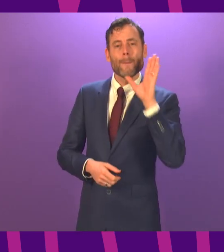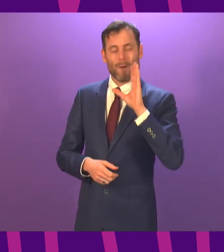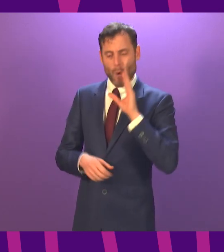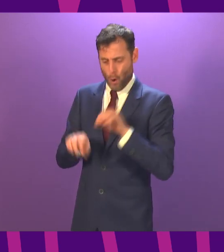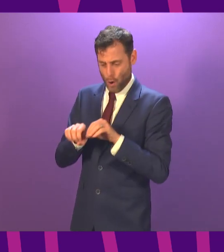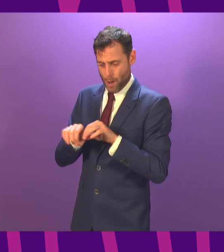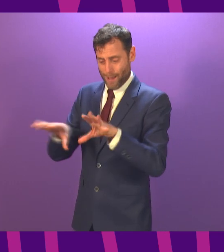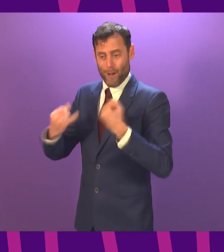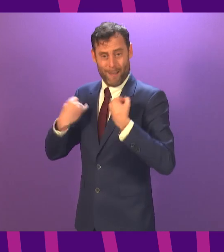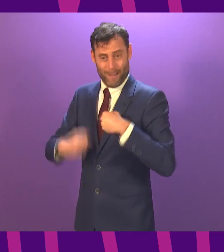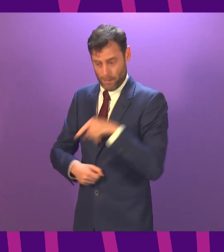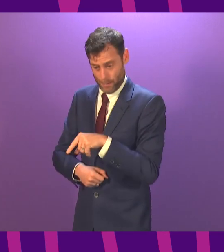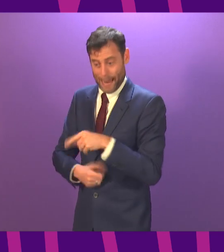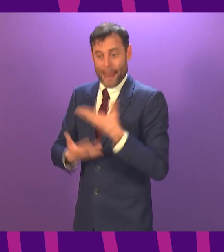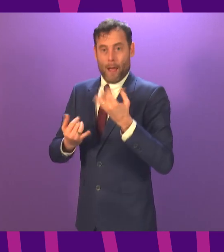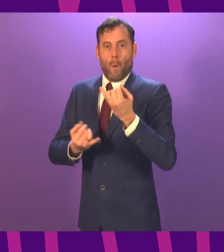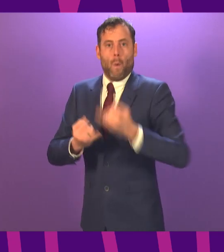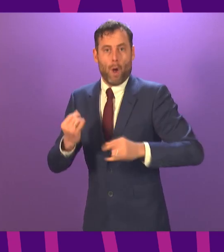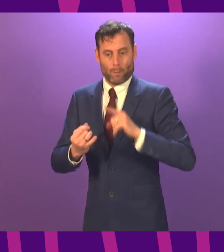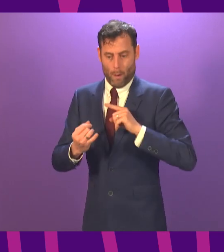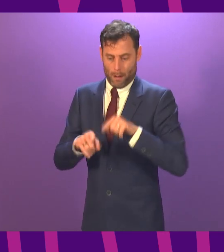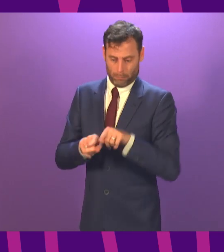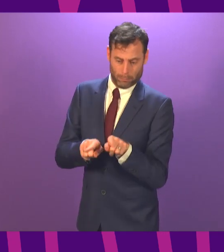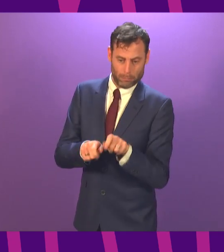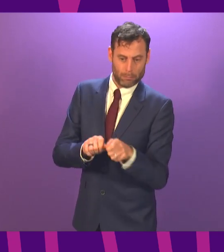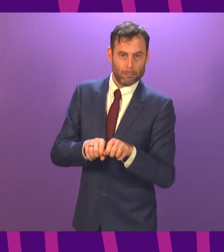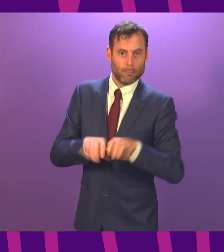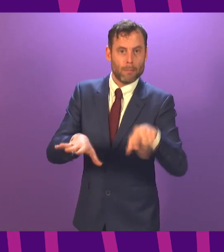of Covid seems to transmit more easily than other strains of the virus.